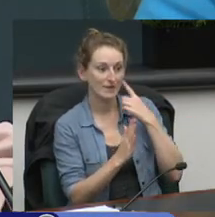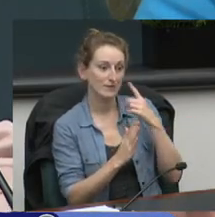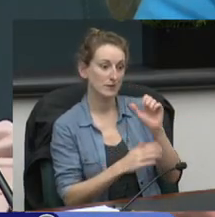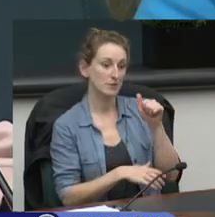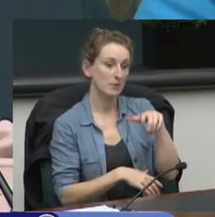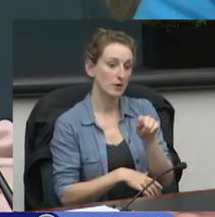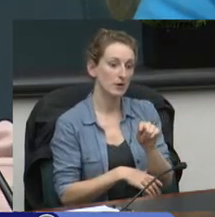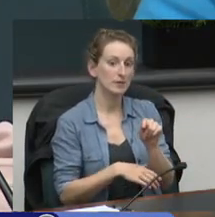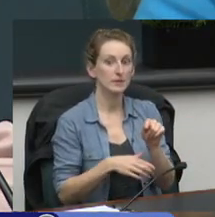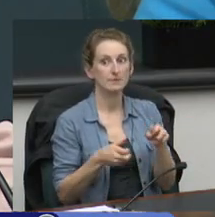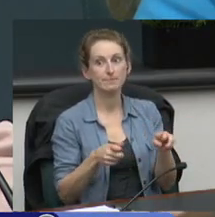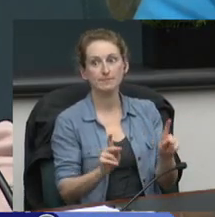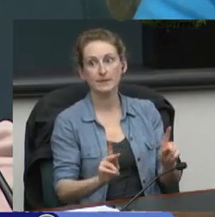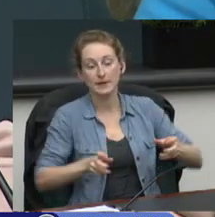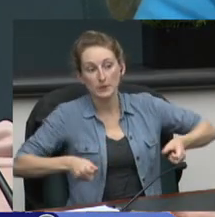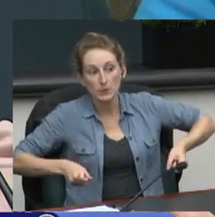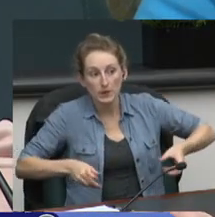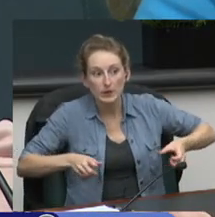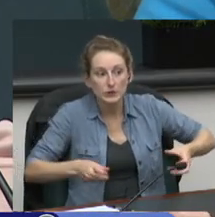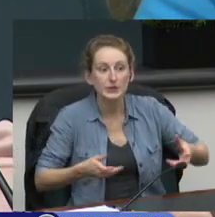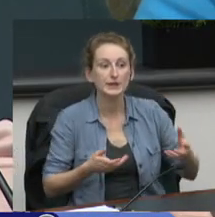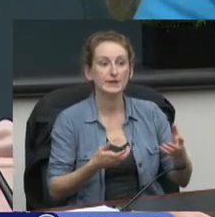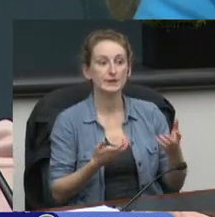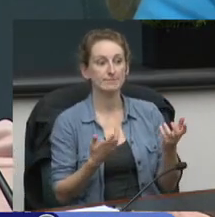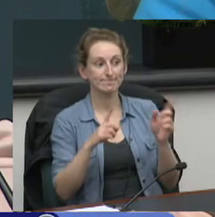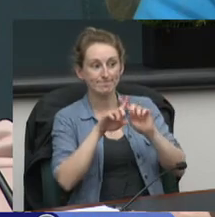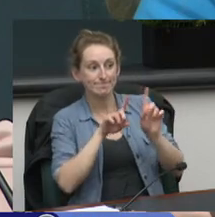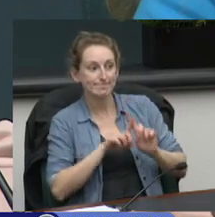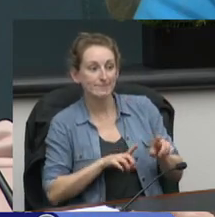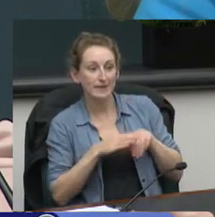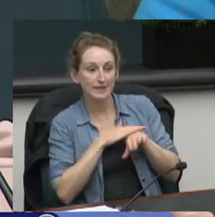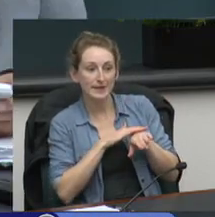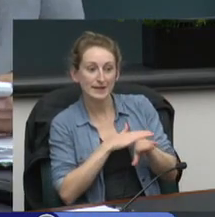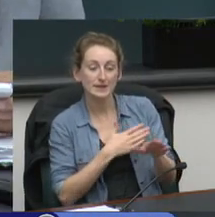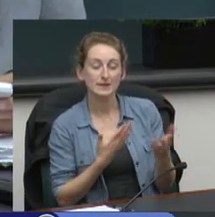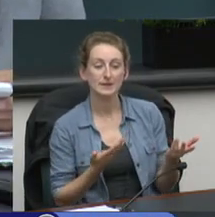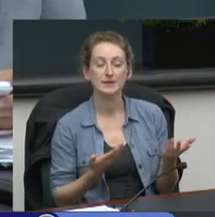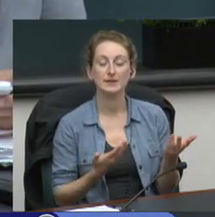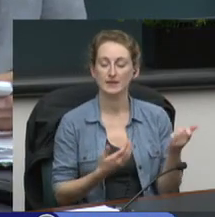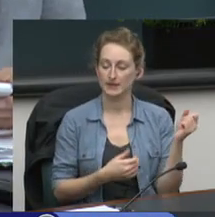wheelchairs etc yeah there there were things that we discussed with the